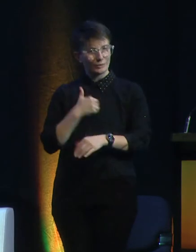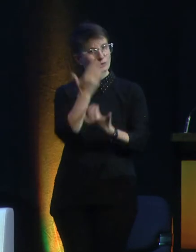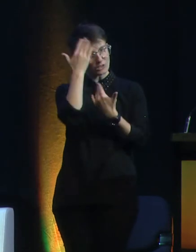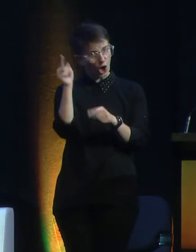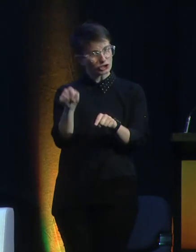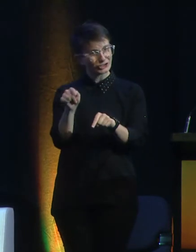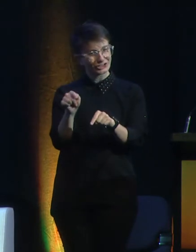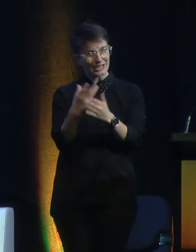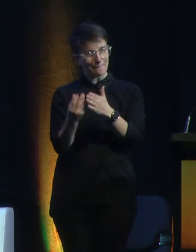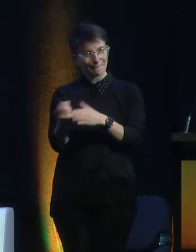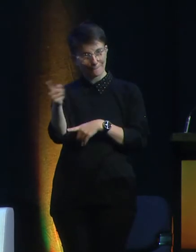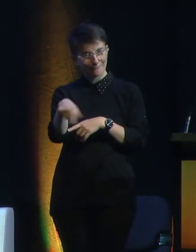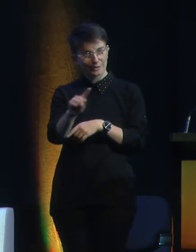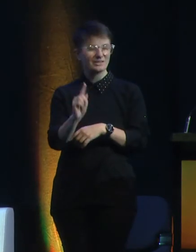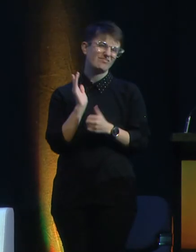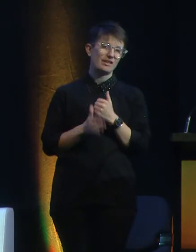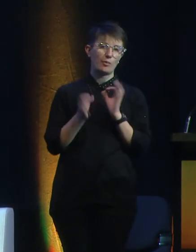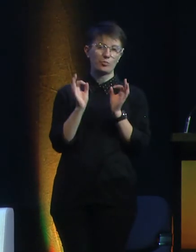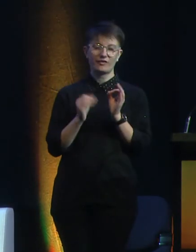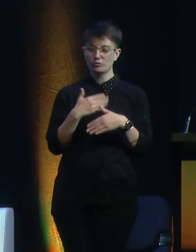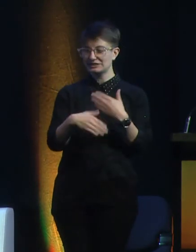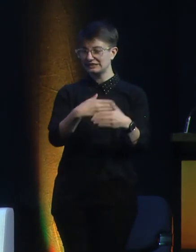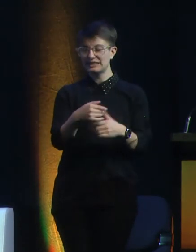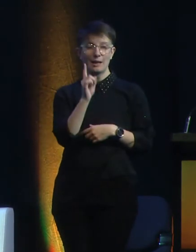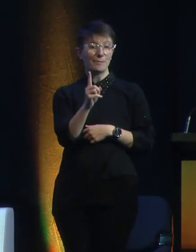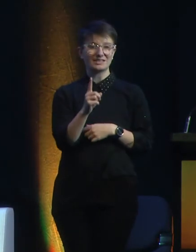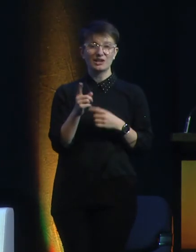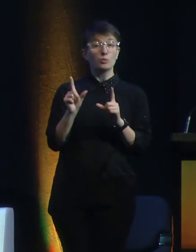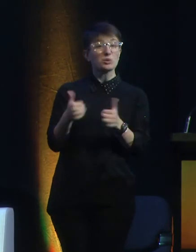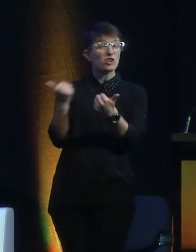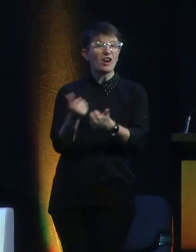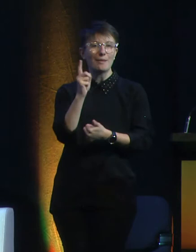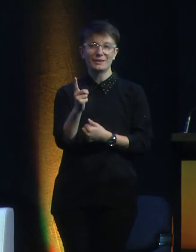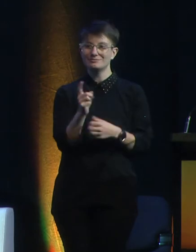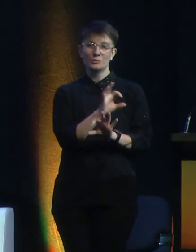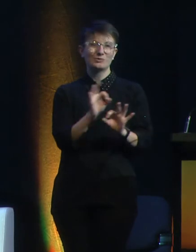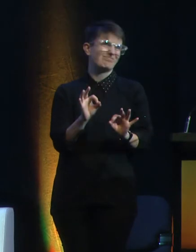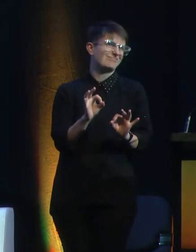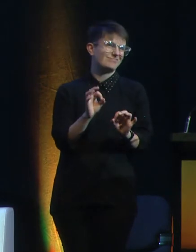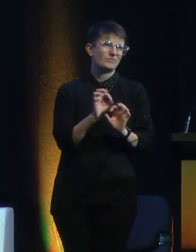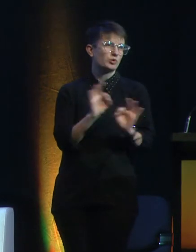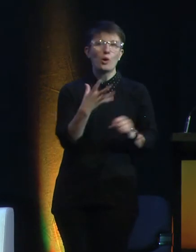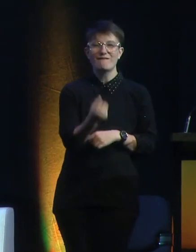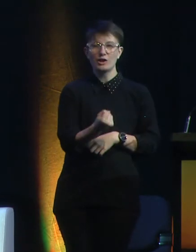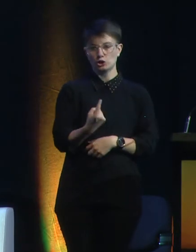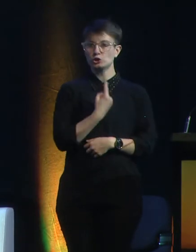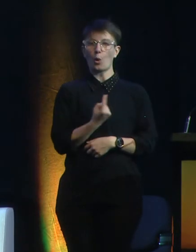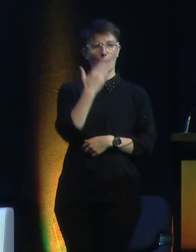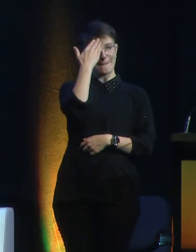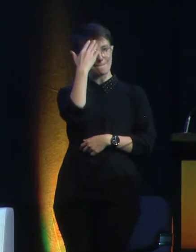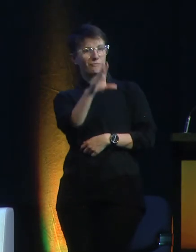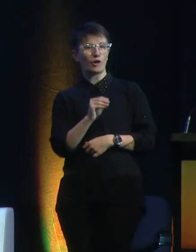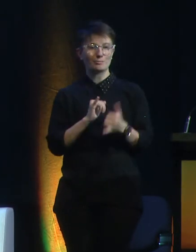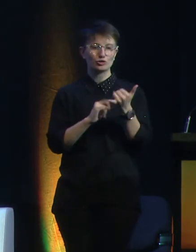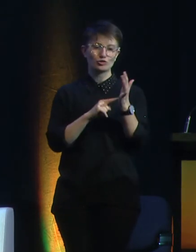doing okay but in terms of solo mum's from Stratford or yeah unemployed men from Marfell